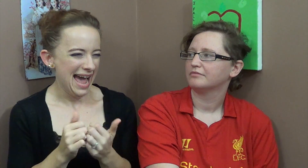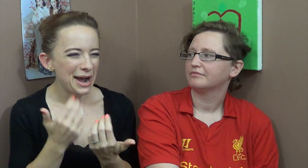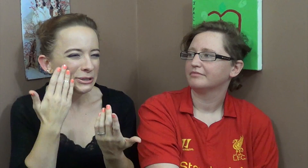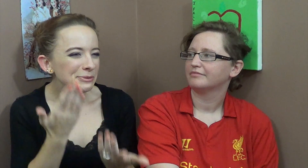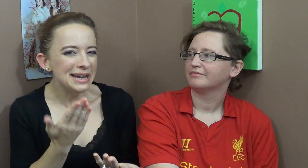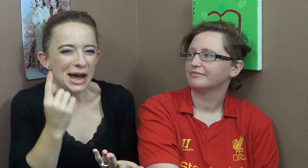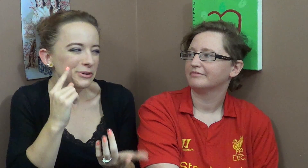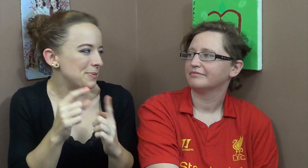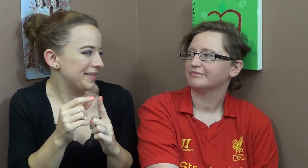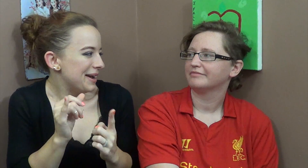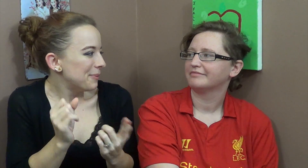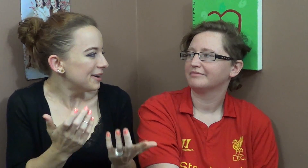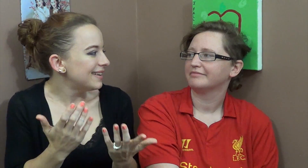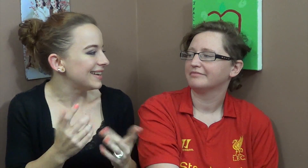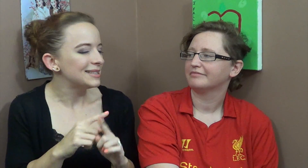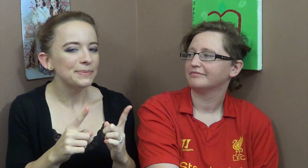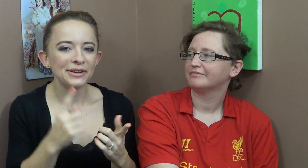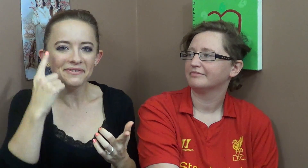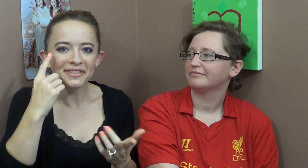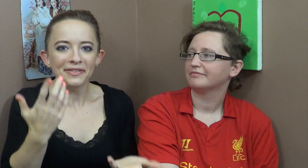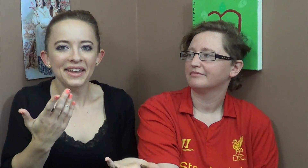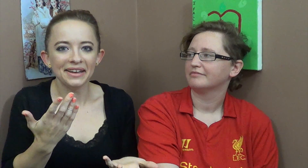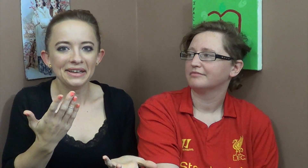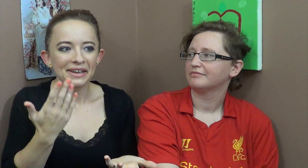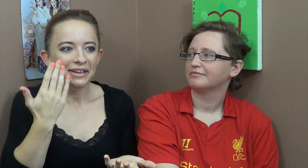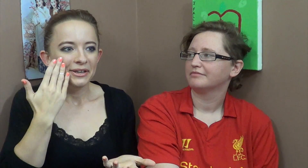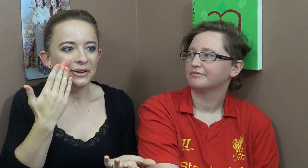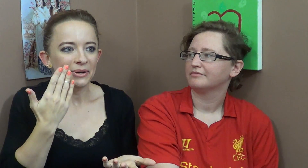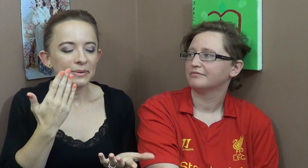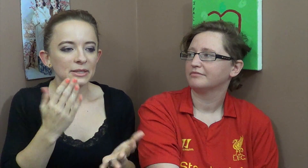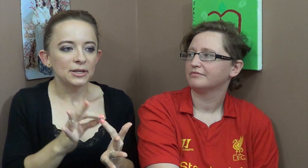how do you not know what that word is. You have to think